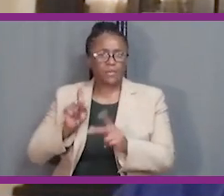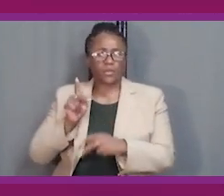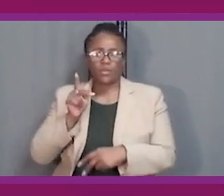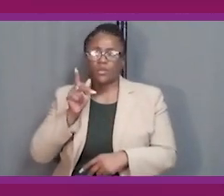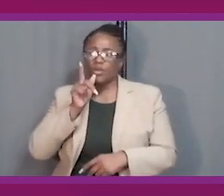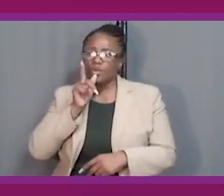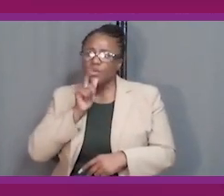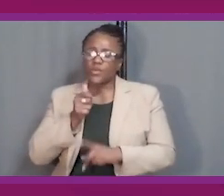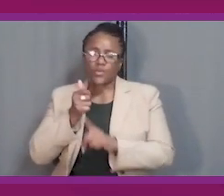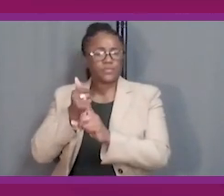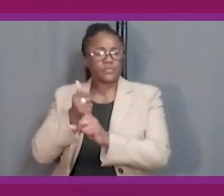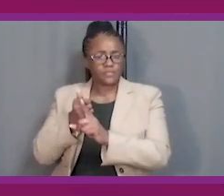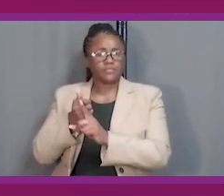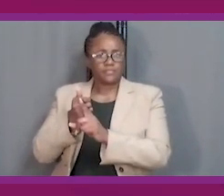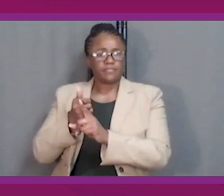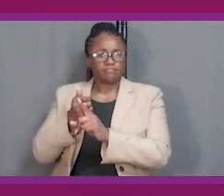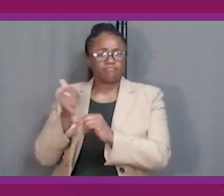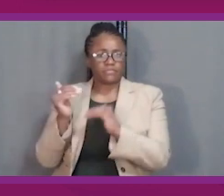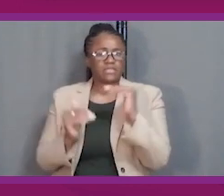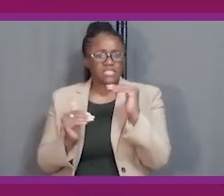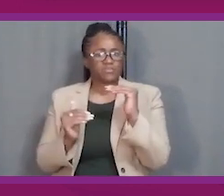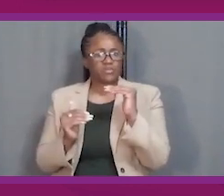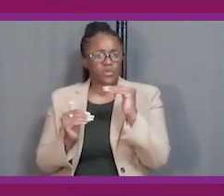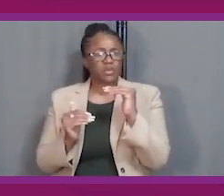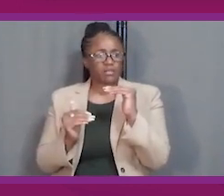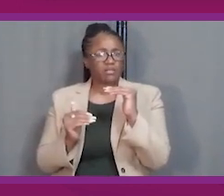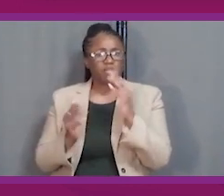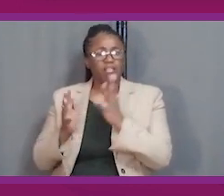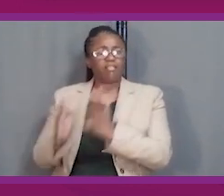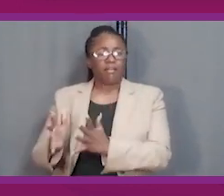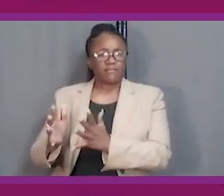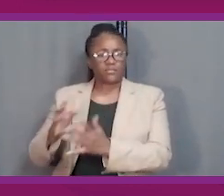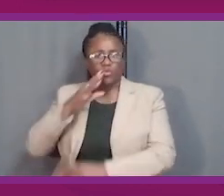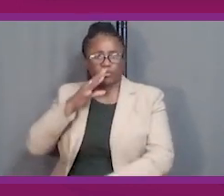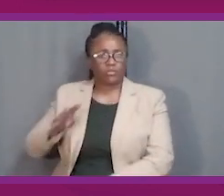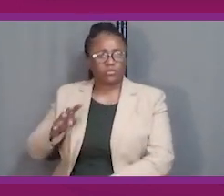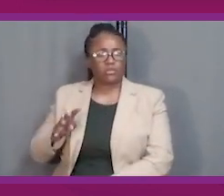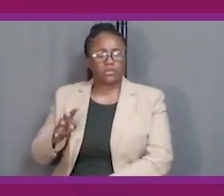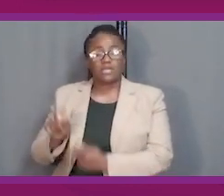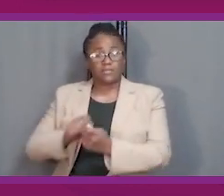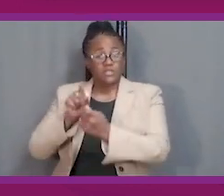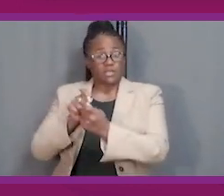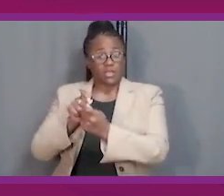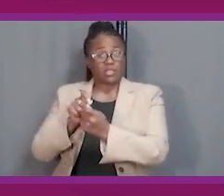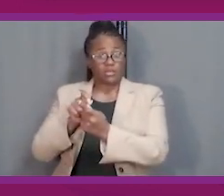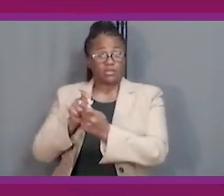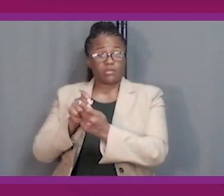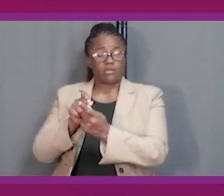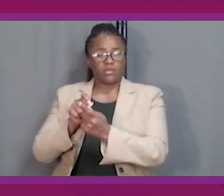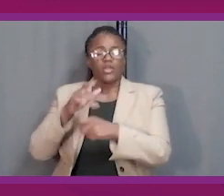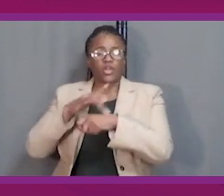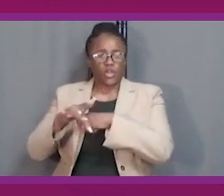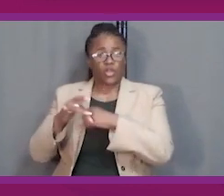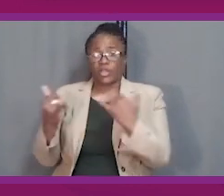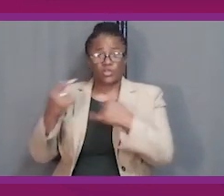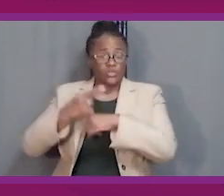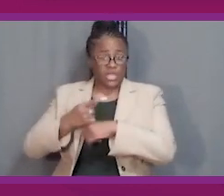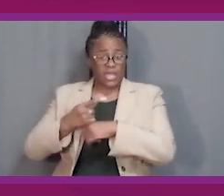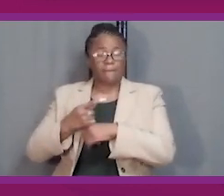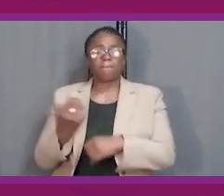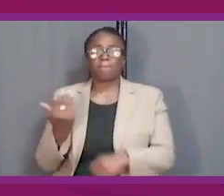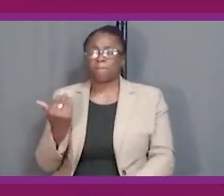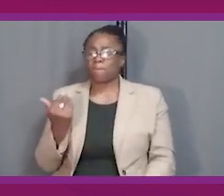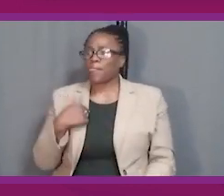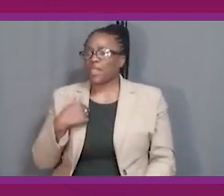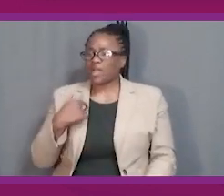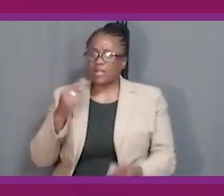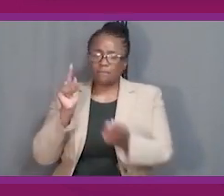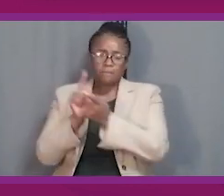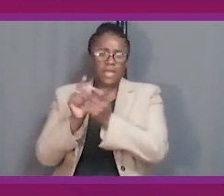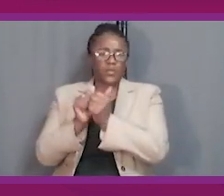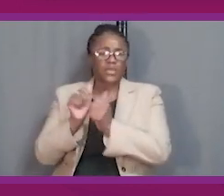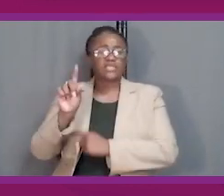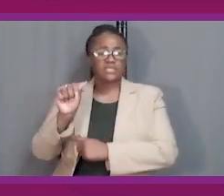In particular, earlier today I met with disability leaders and humanitarian actors dealing with a